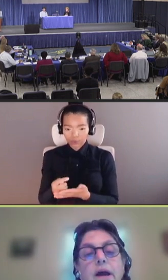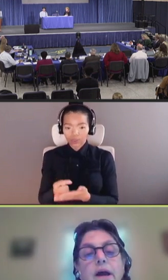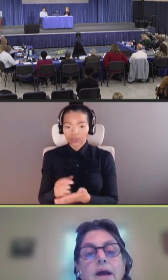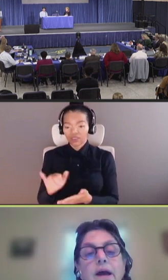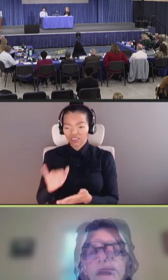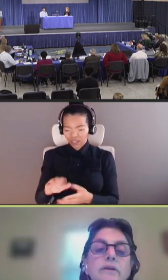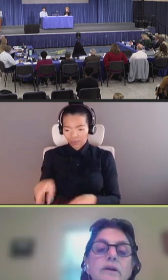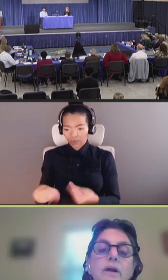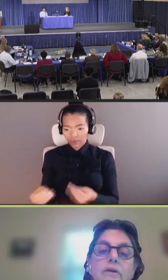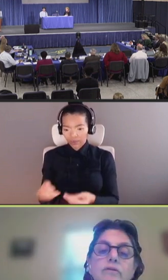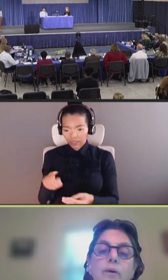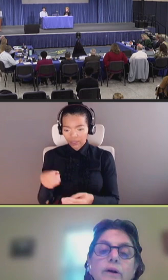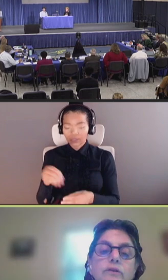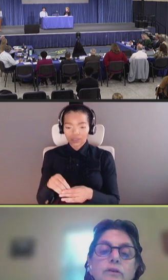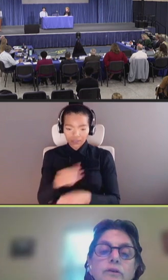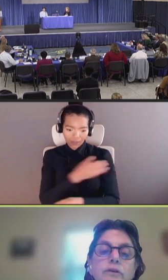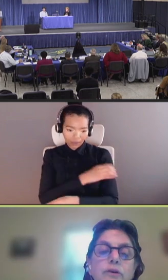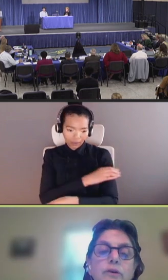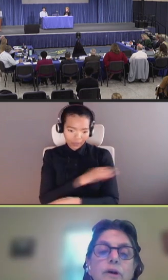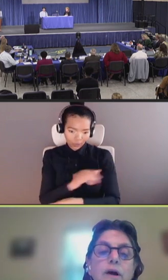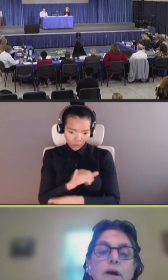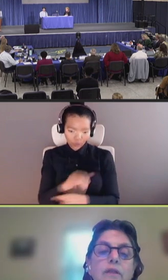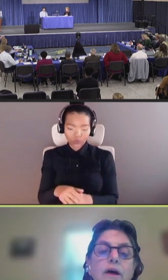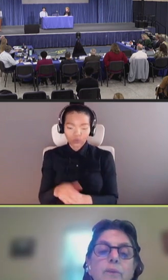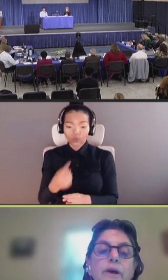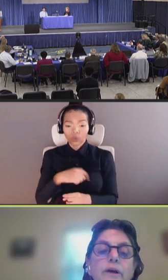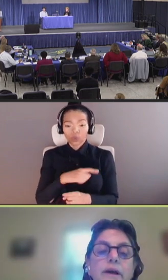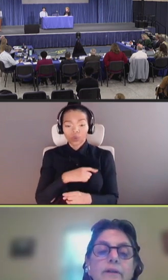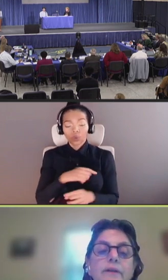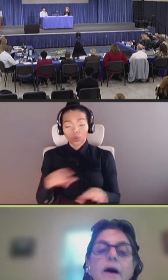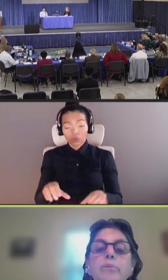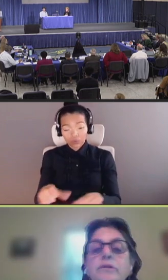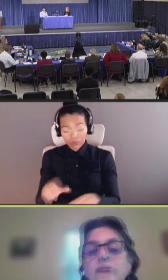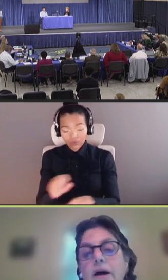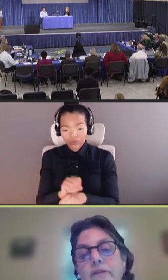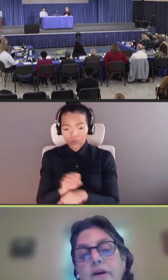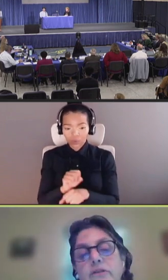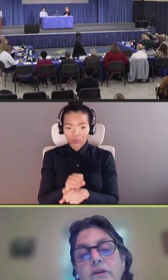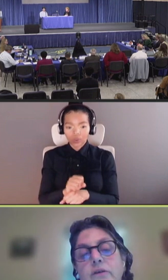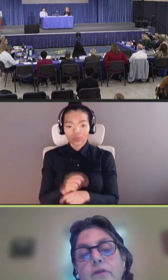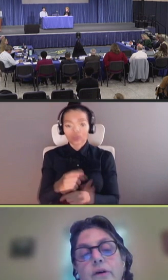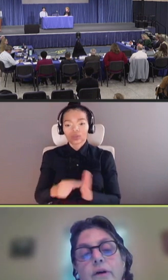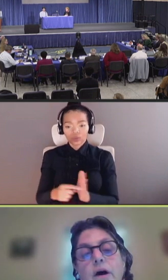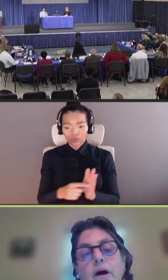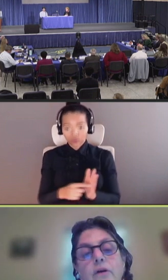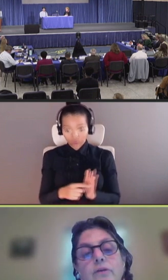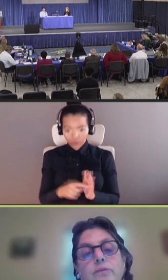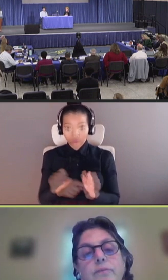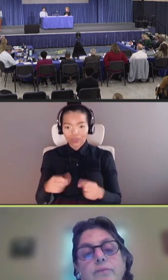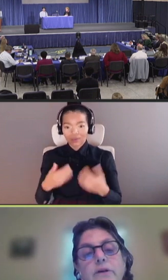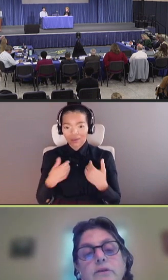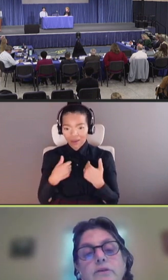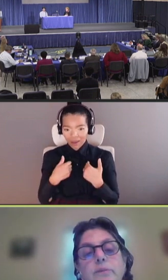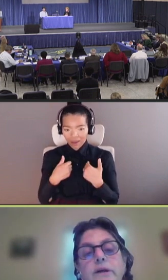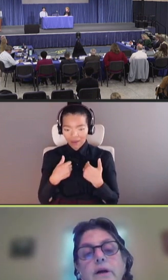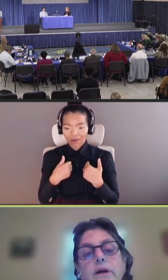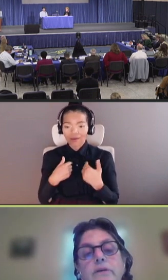we did a lot of work to ensure that we could get the HEPLISAV vaccine for those patients. Because